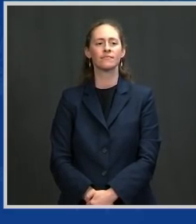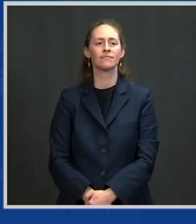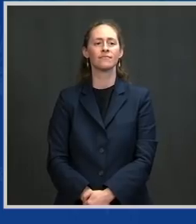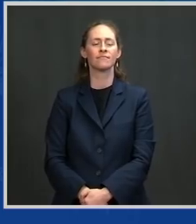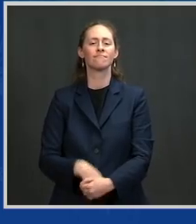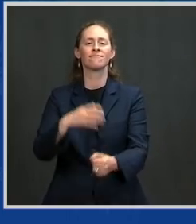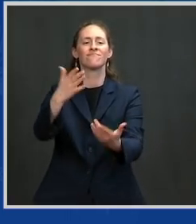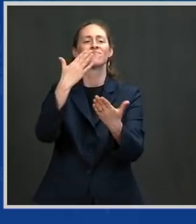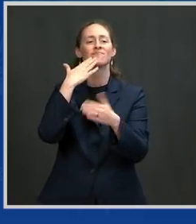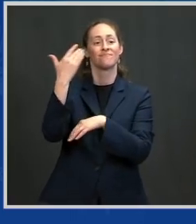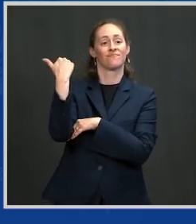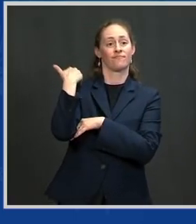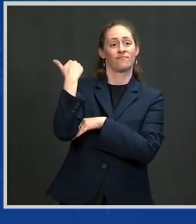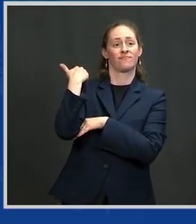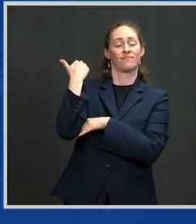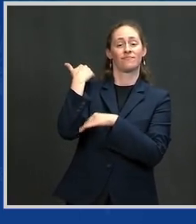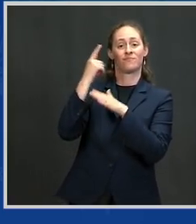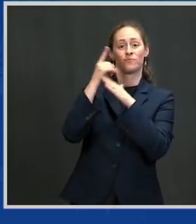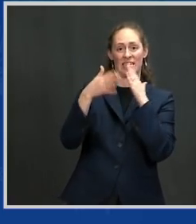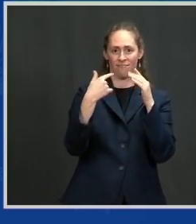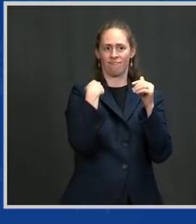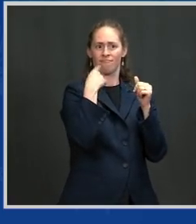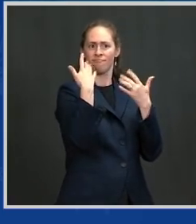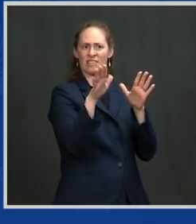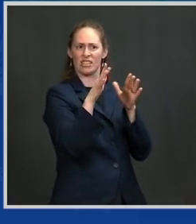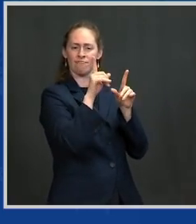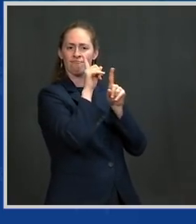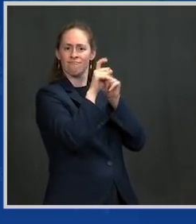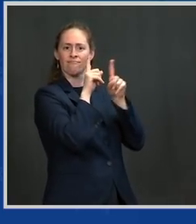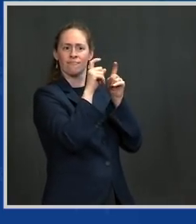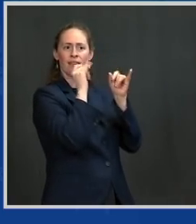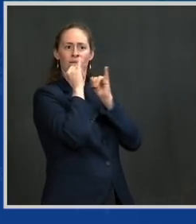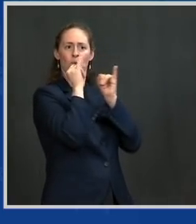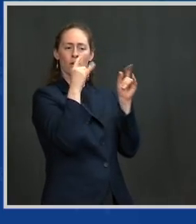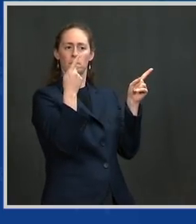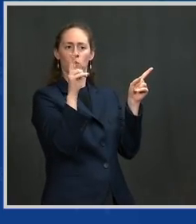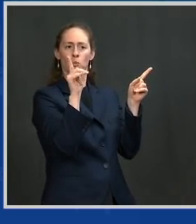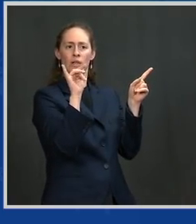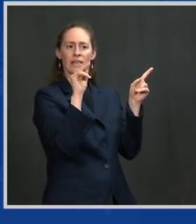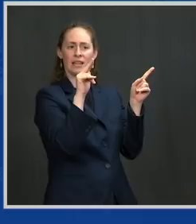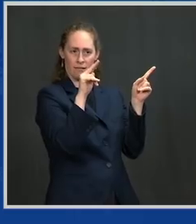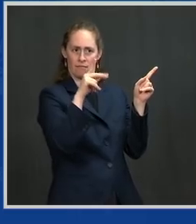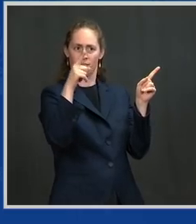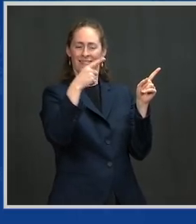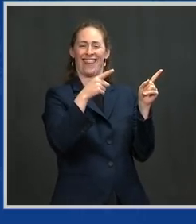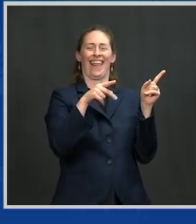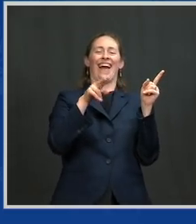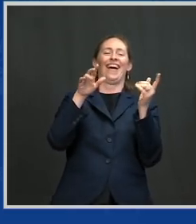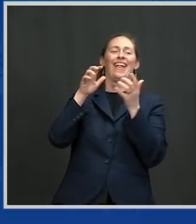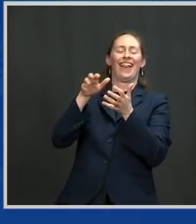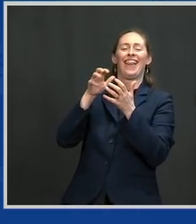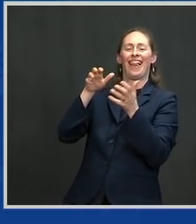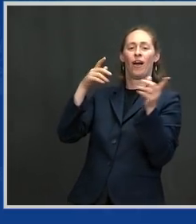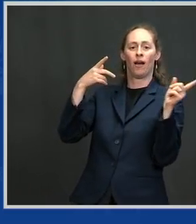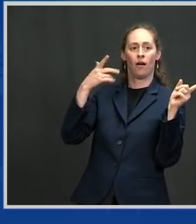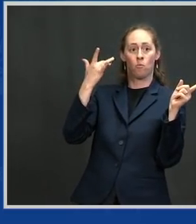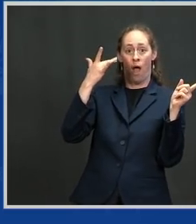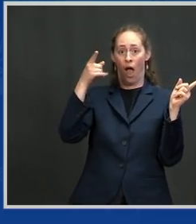at the suggestion that you had called him a "killer." Is that still your belief, sir, that he is a killer? And I'll continue the trend, if you don't mind,